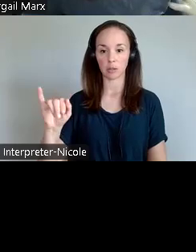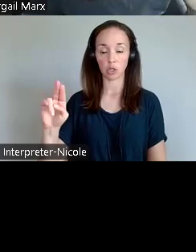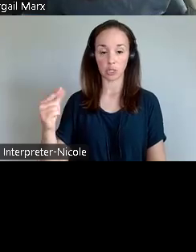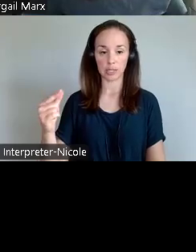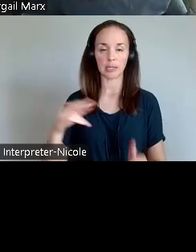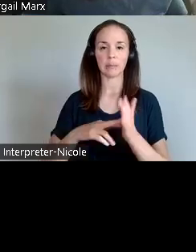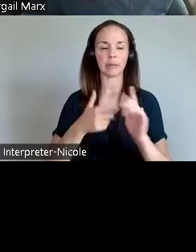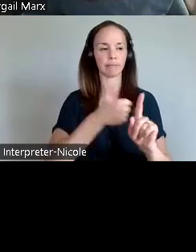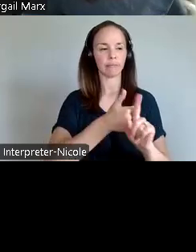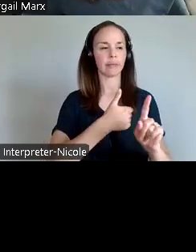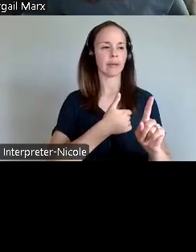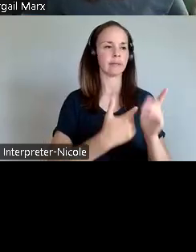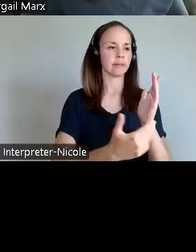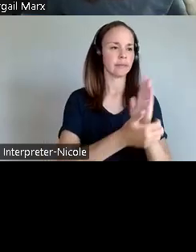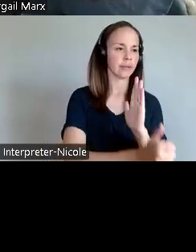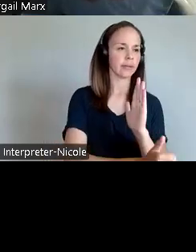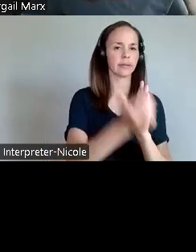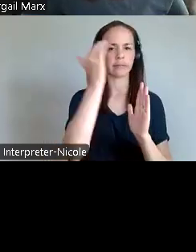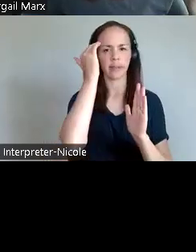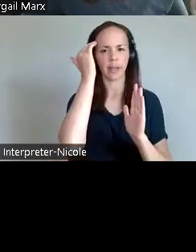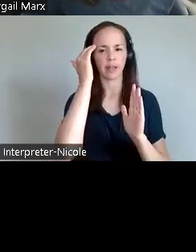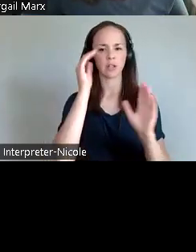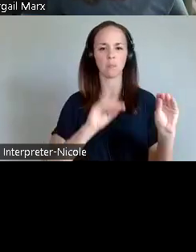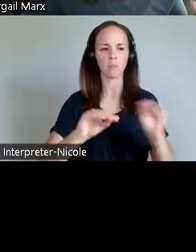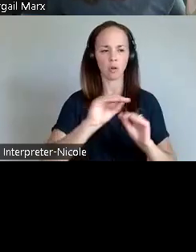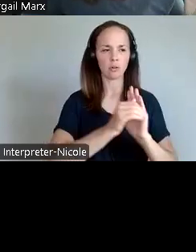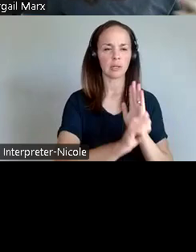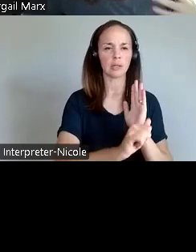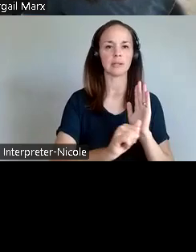motor skills, physical -- or sorry -- sensory skills,